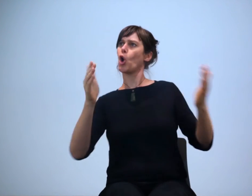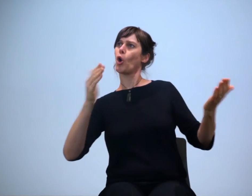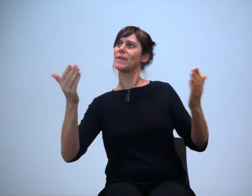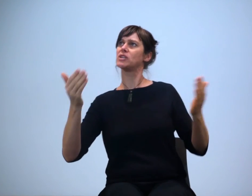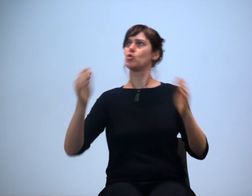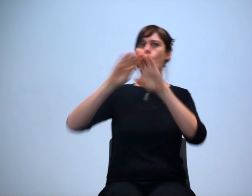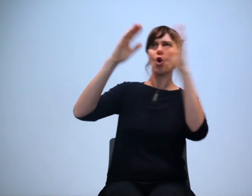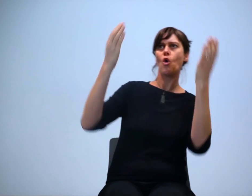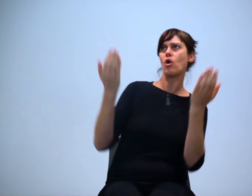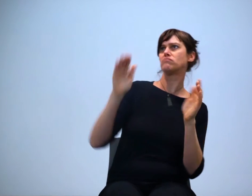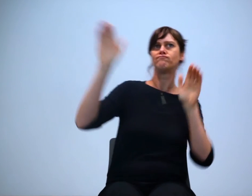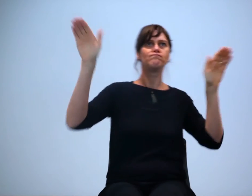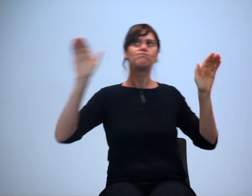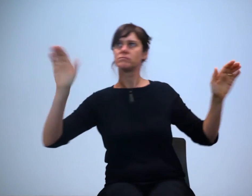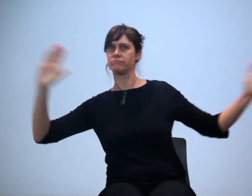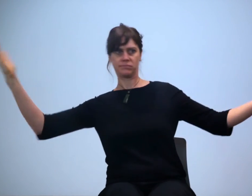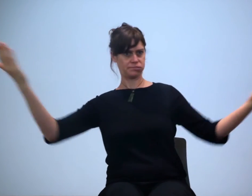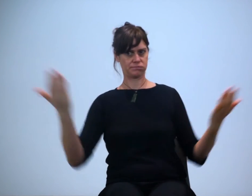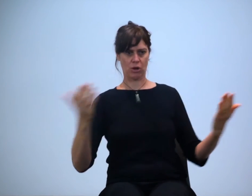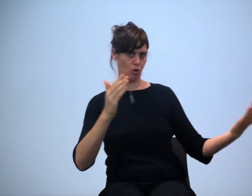in a suitably global context,